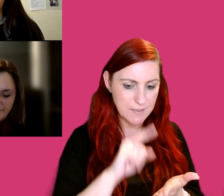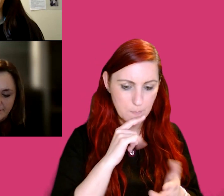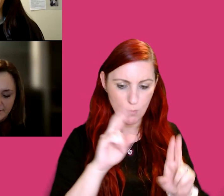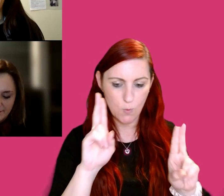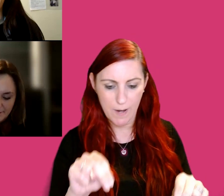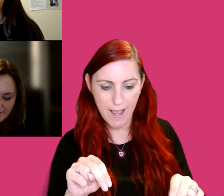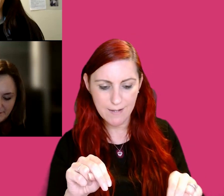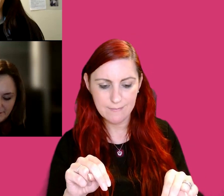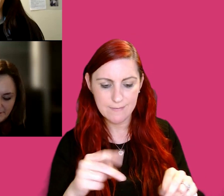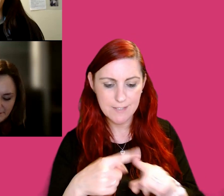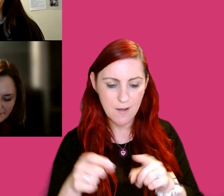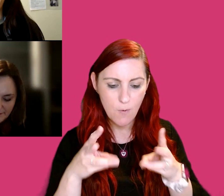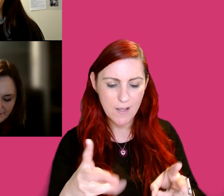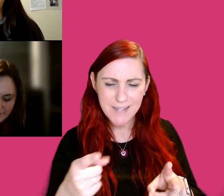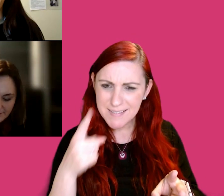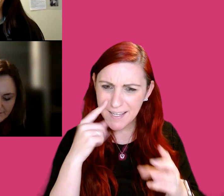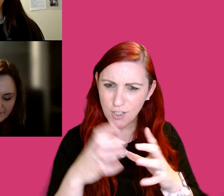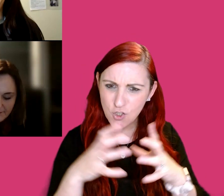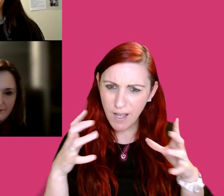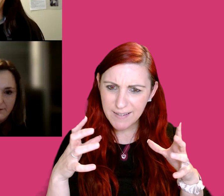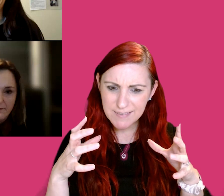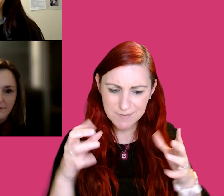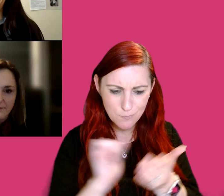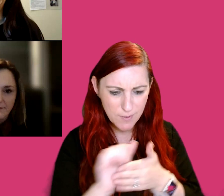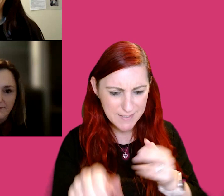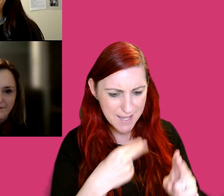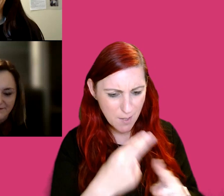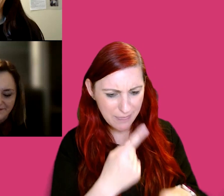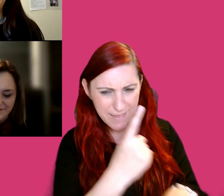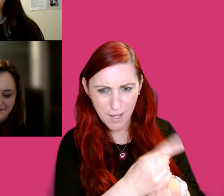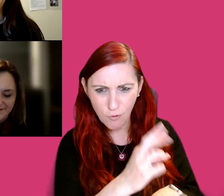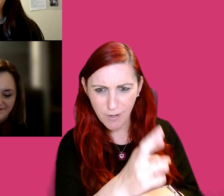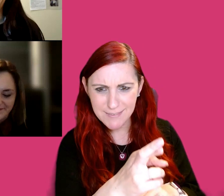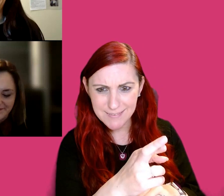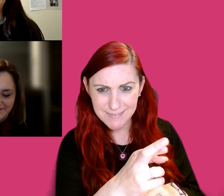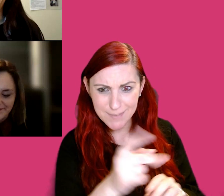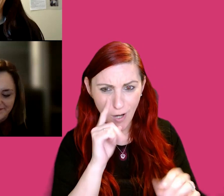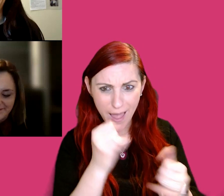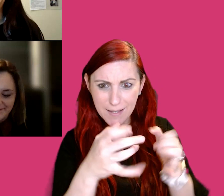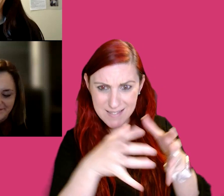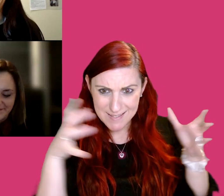see a giant sort of card a giant print out of us nearly the size of the door as well it's lovely